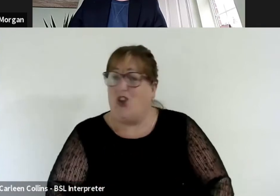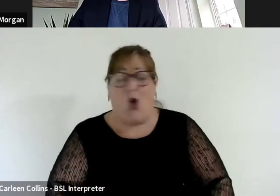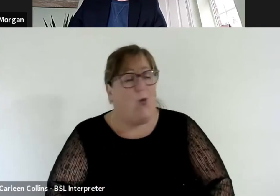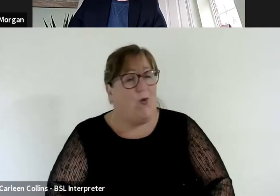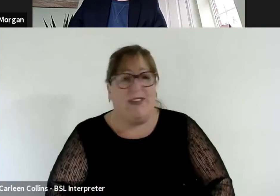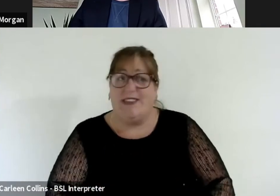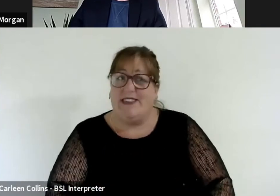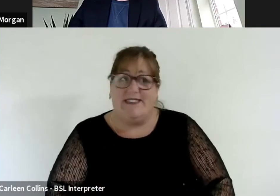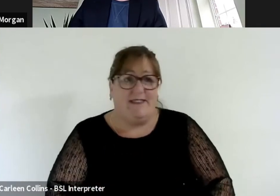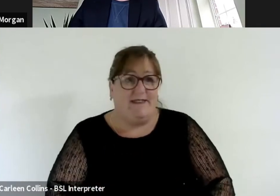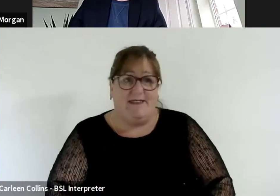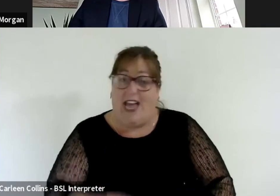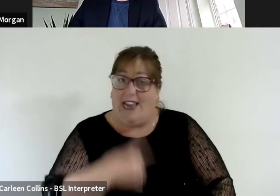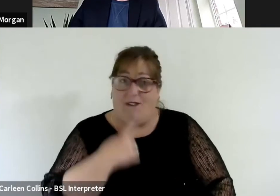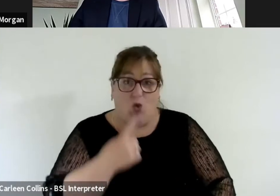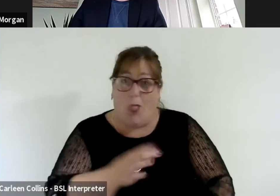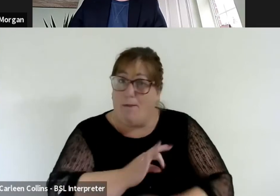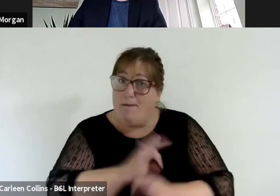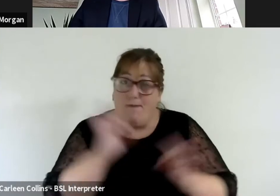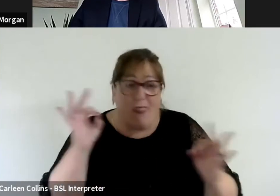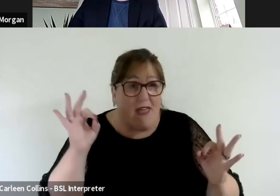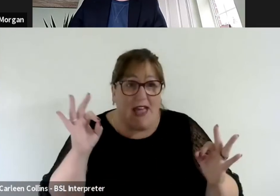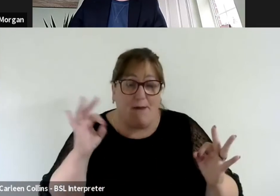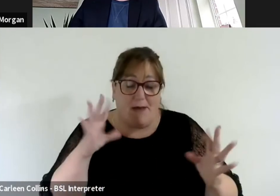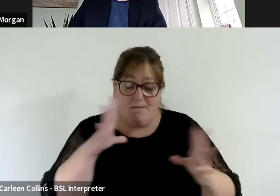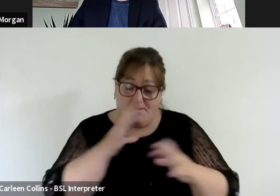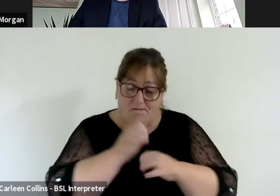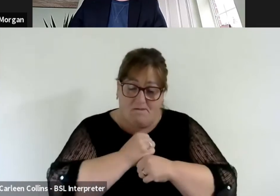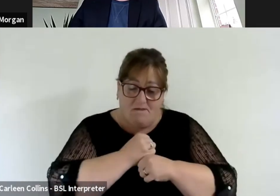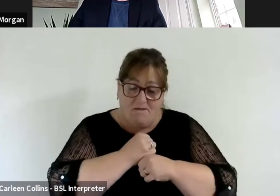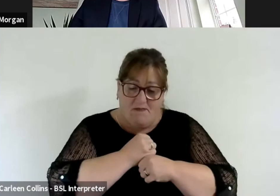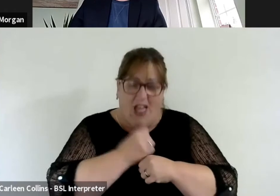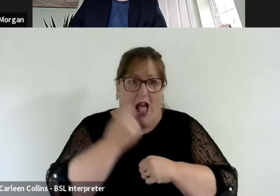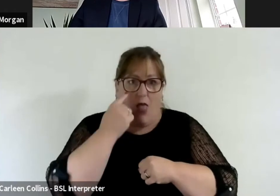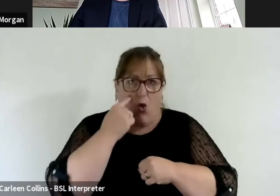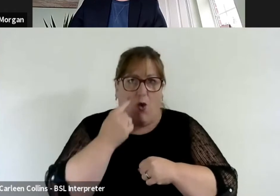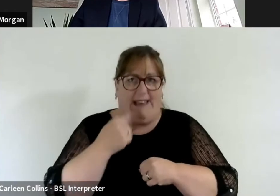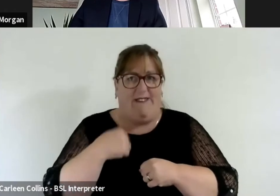no at time I didn't tick it.